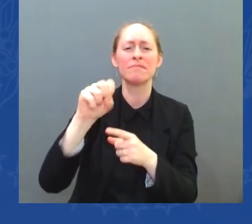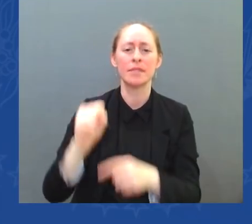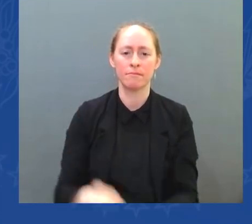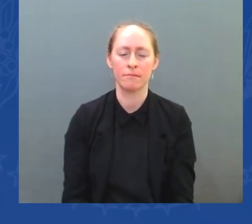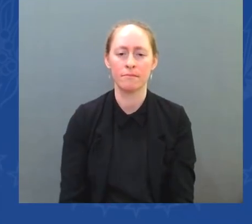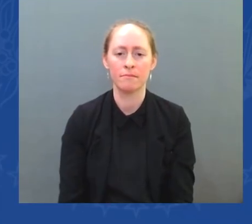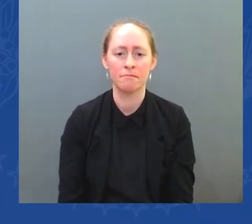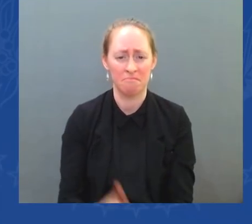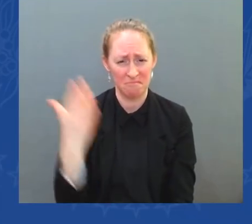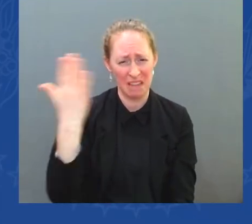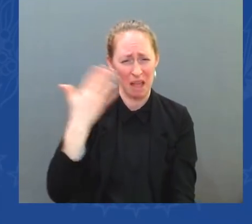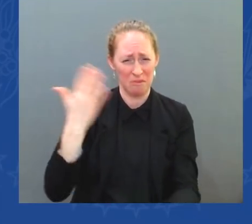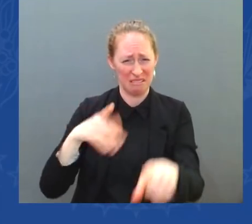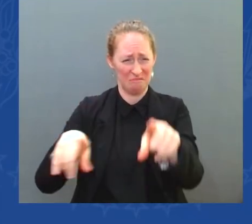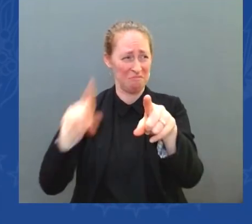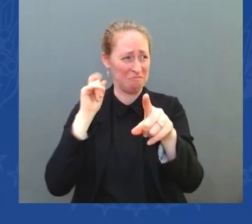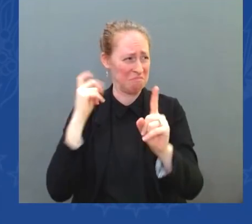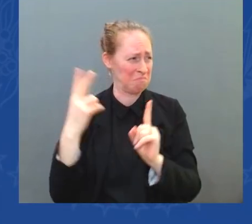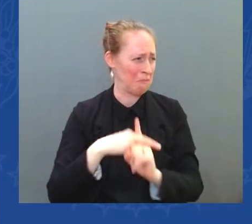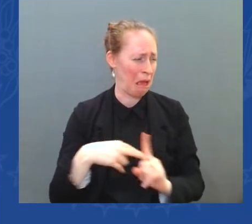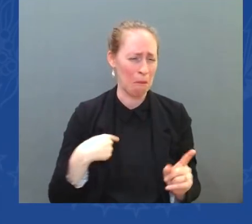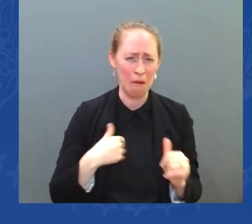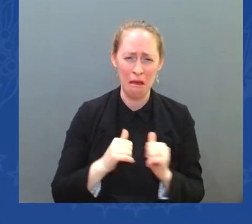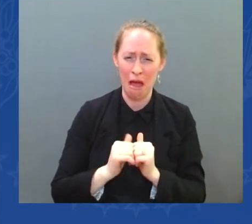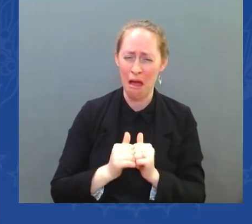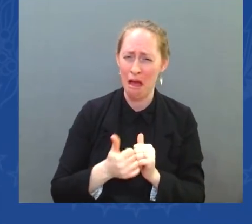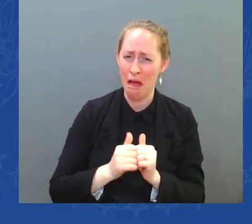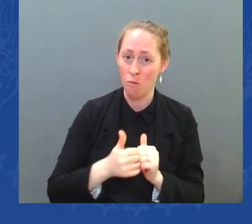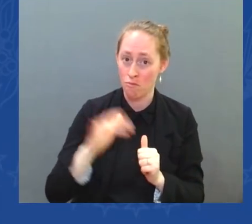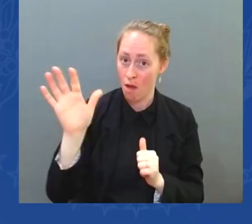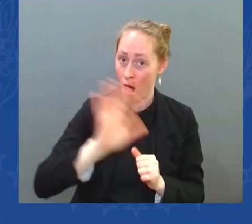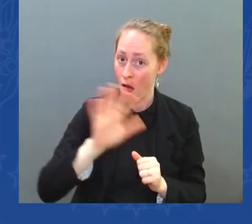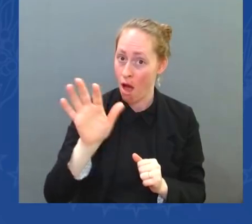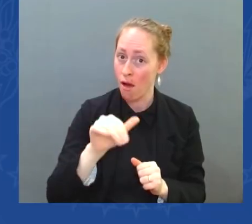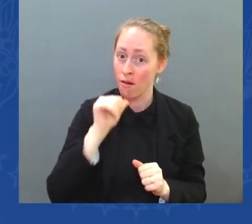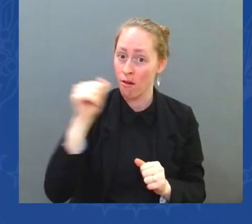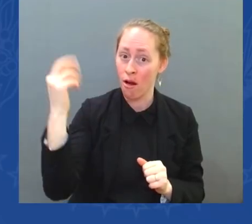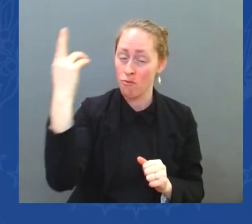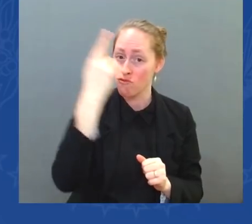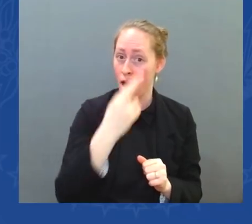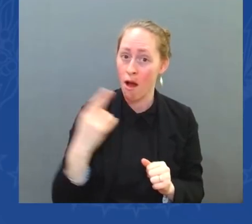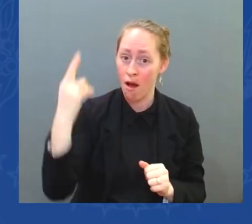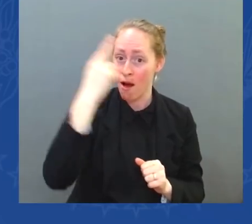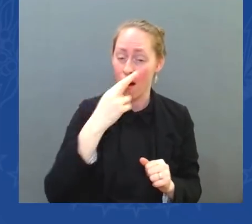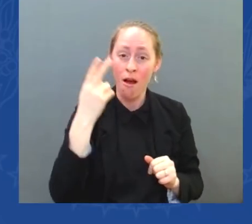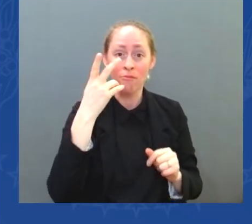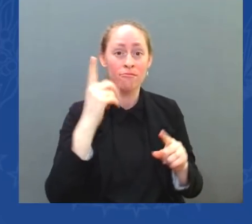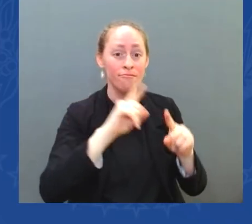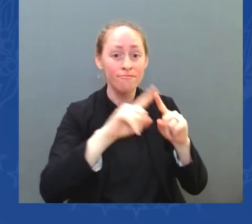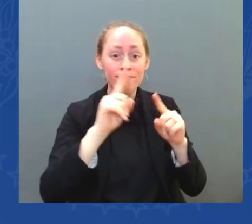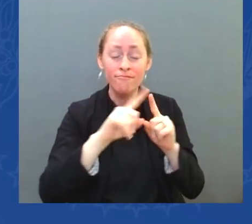that is transported on that river from Illinois, Iowa, Minnesota, Missouri, Wisconsin goes through these locks.